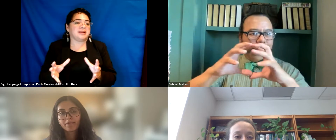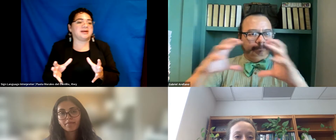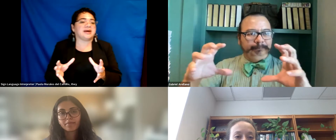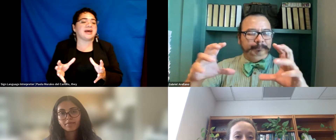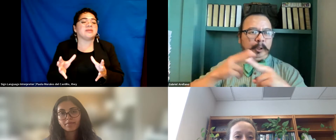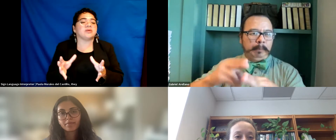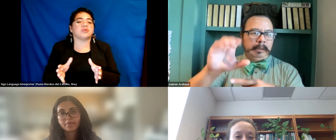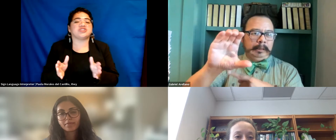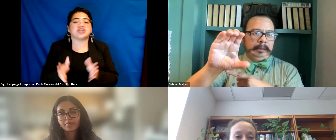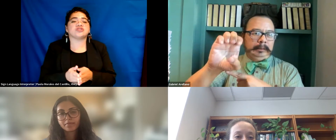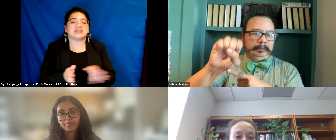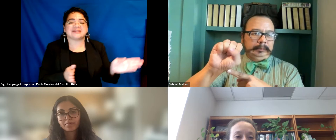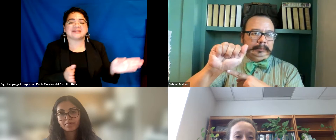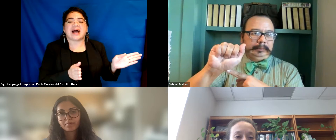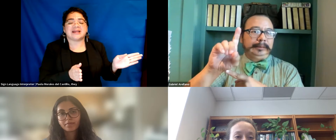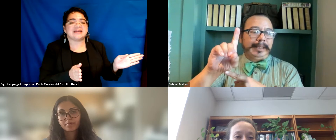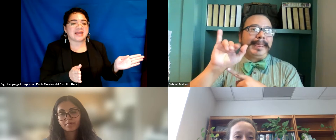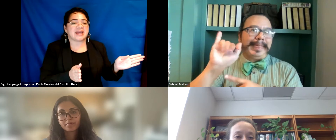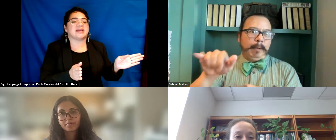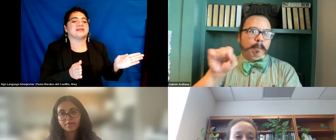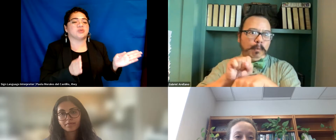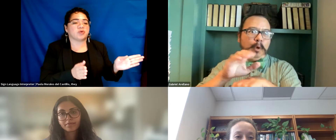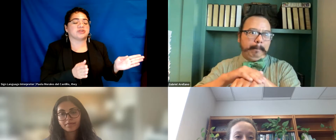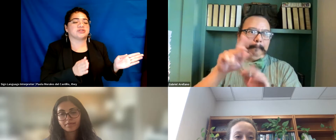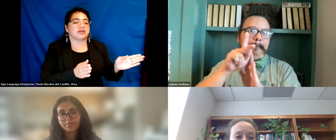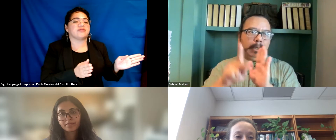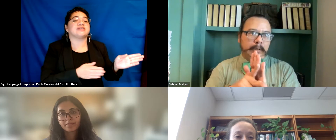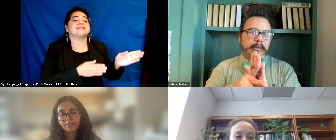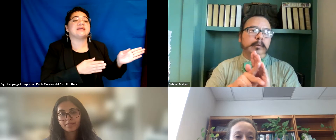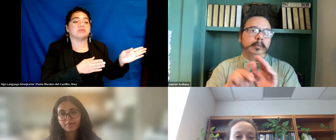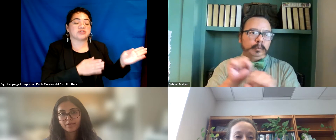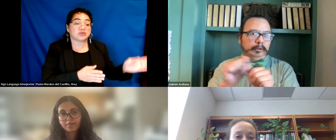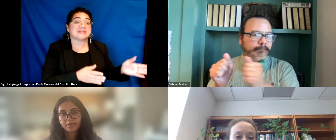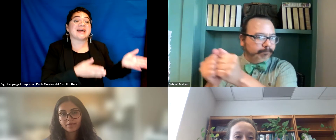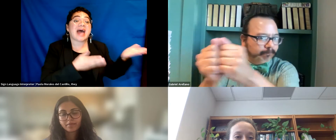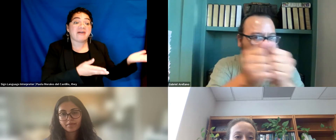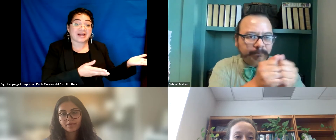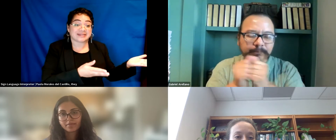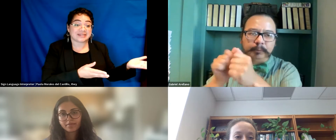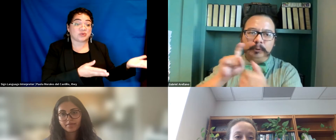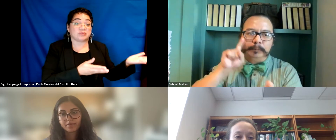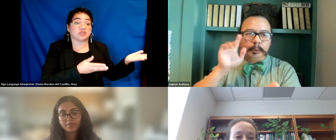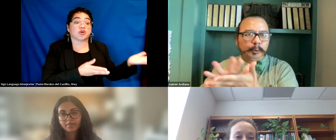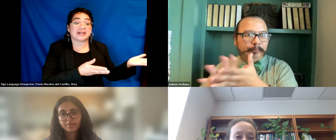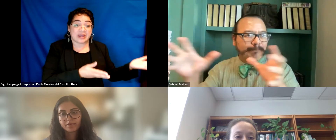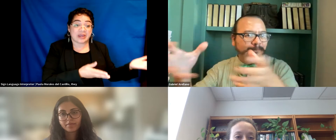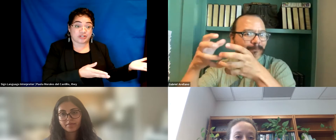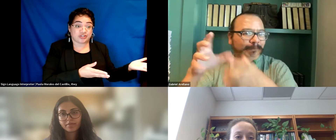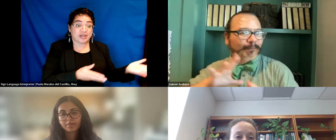Sign Language Interpreter | Paola Morales del Castillo, they: in the general sense that Ida supports learning for disabled students that have access to a majority language.